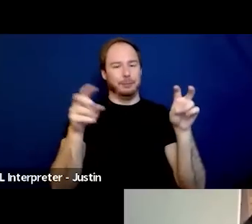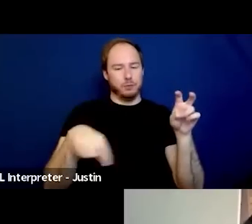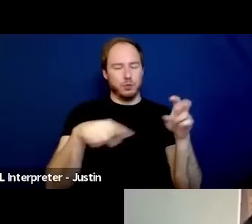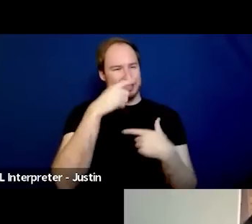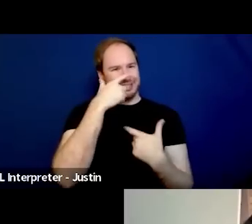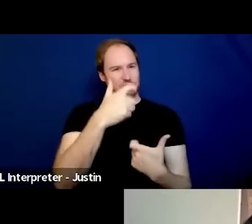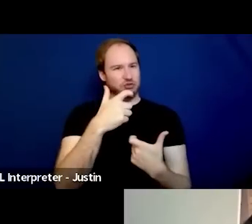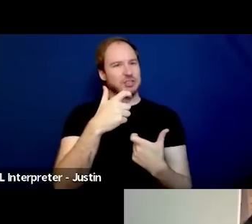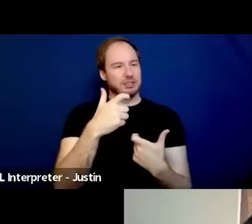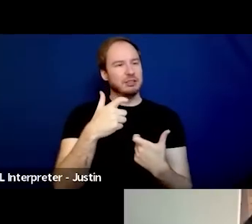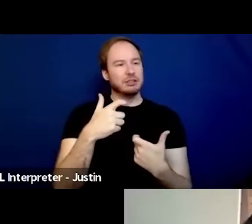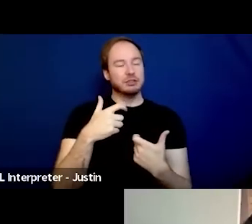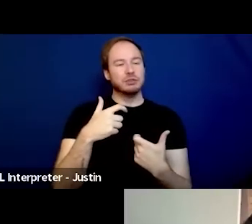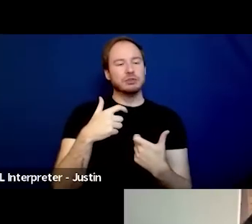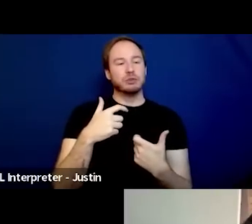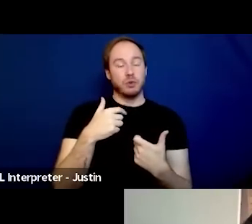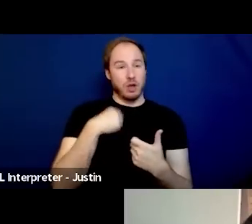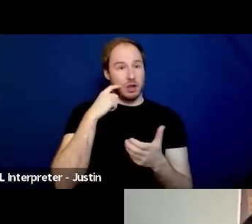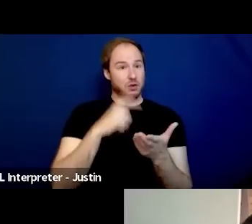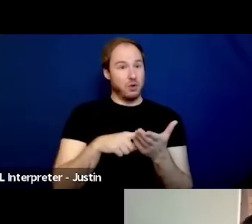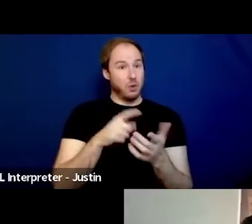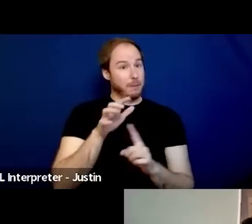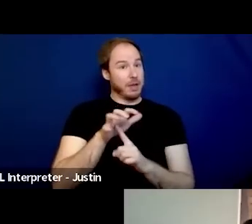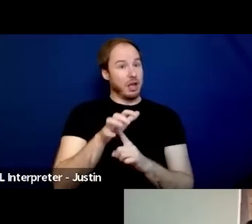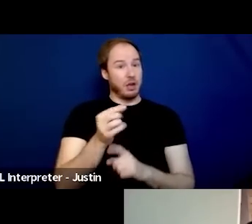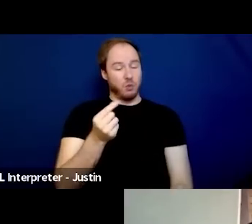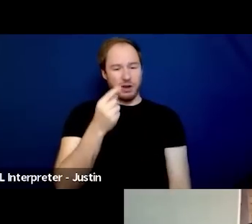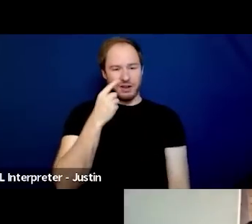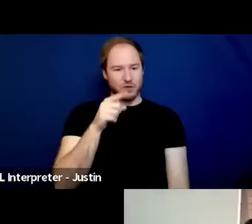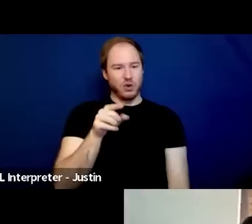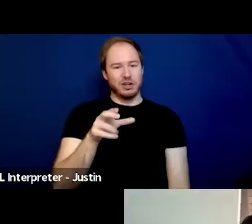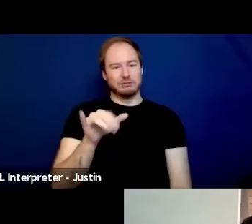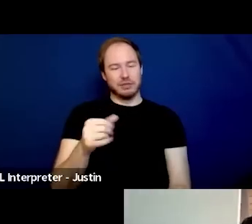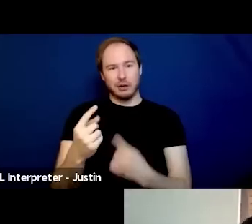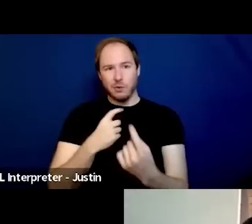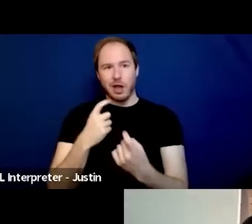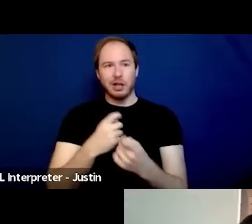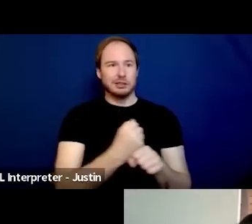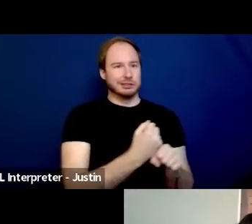And so one of the themes that I saw a lot in the chat, in the questions that were submitted,